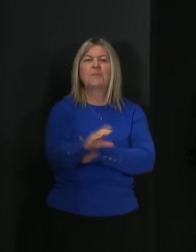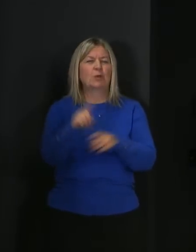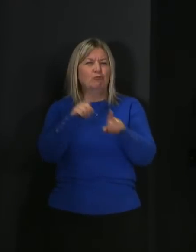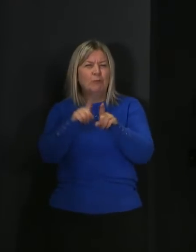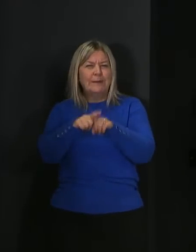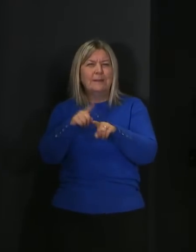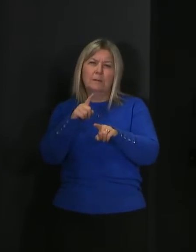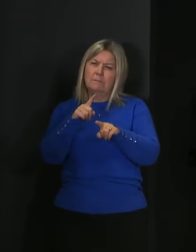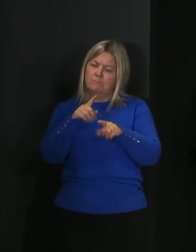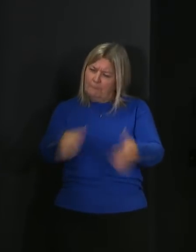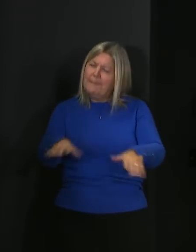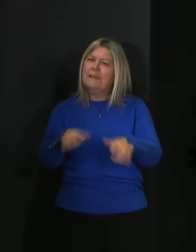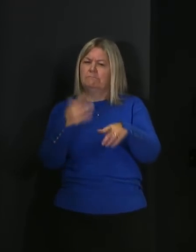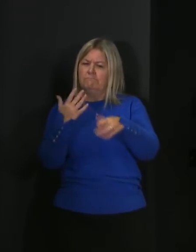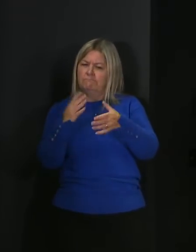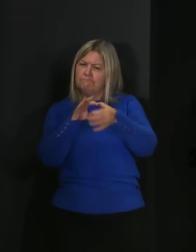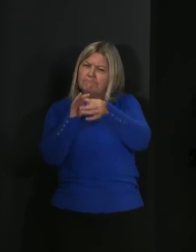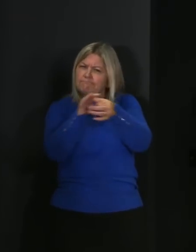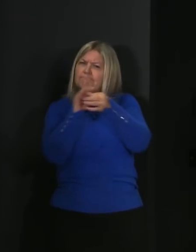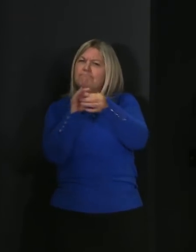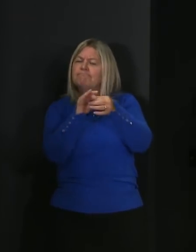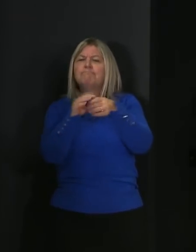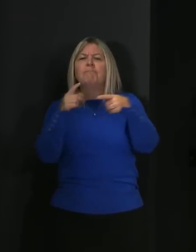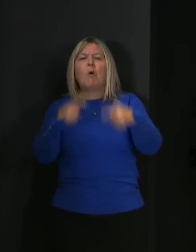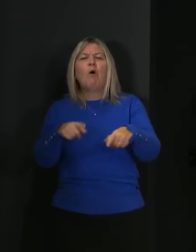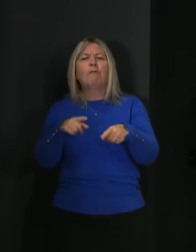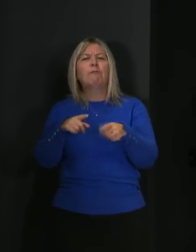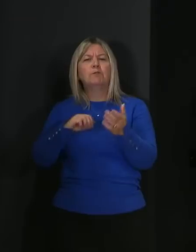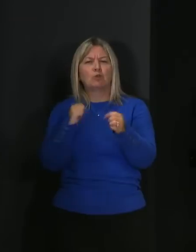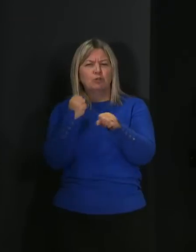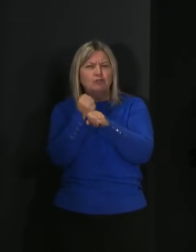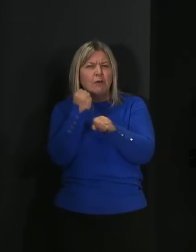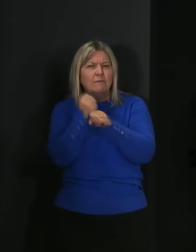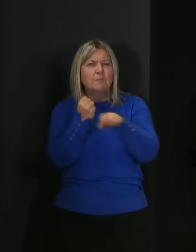for the support team that they recently announced in England. But given the urgent need to get this